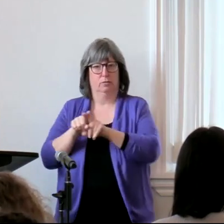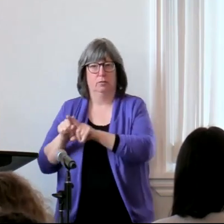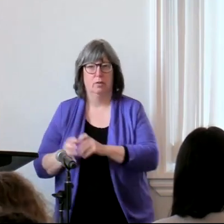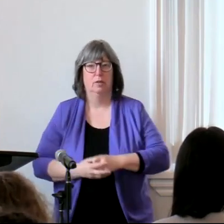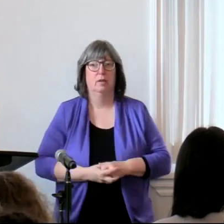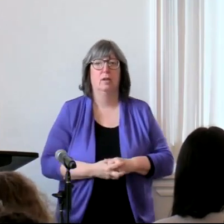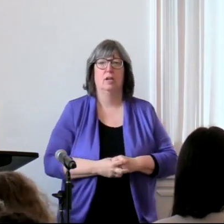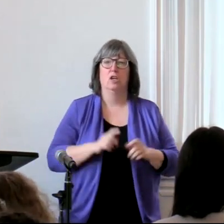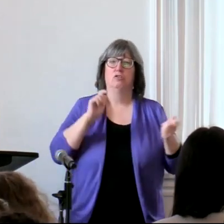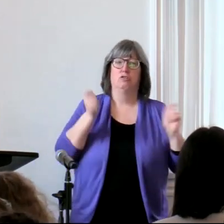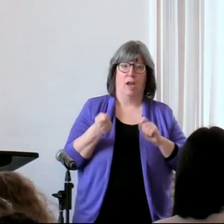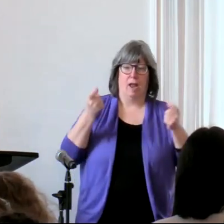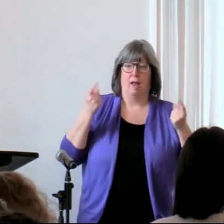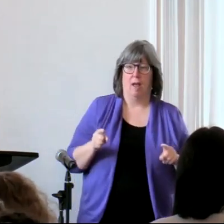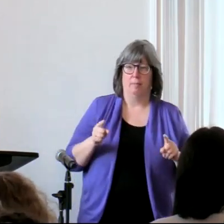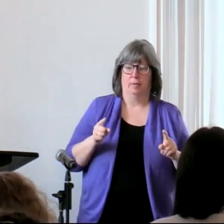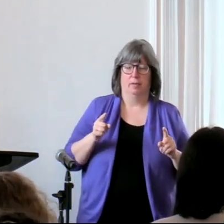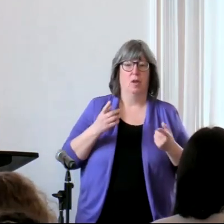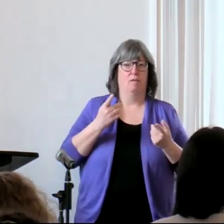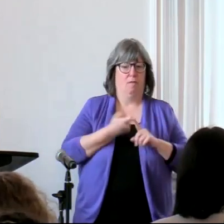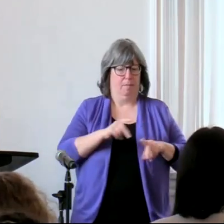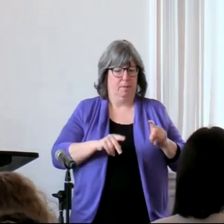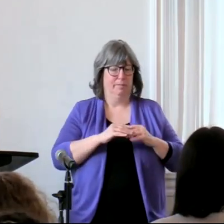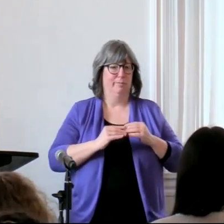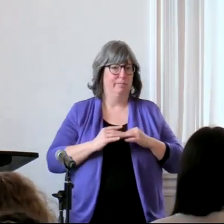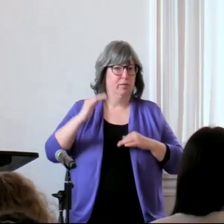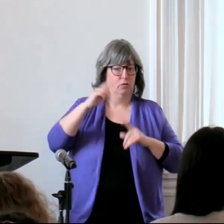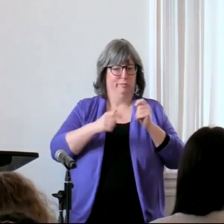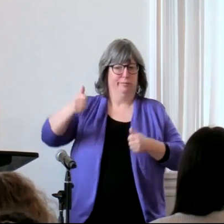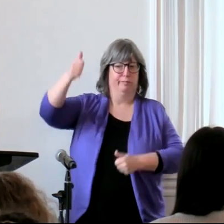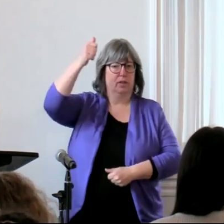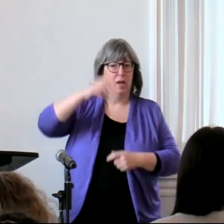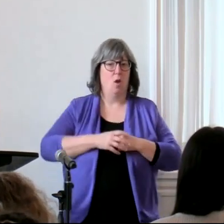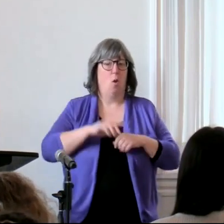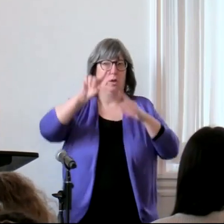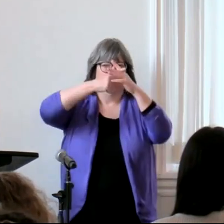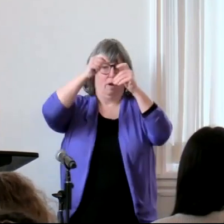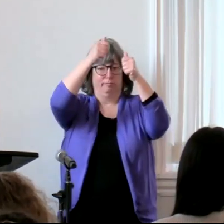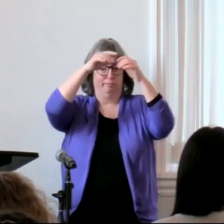change can grow, from the bottom up, or it can be implemented from the top down,